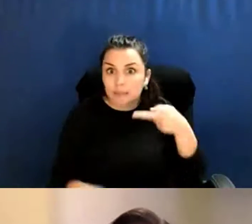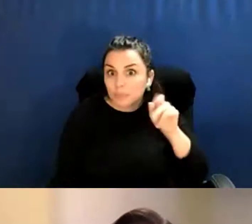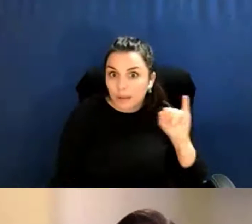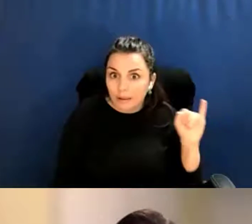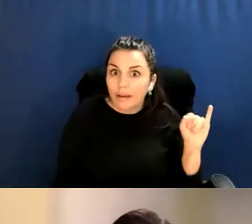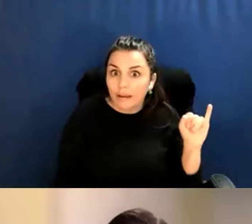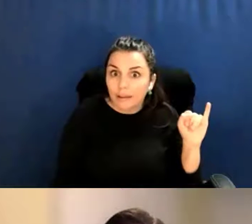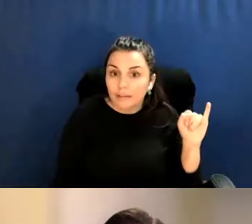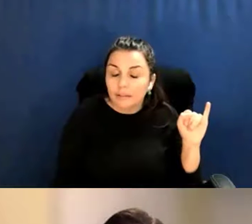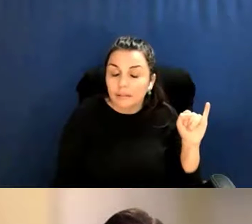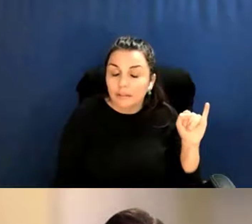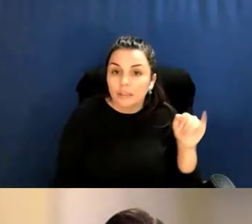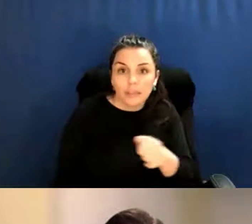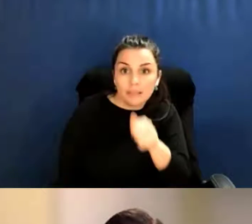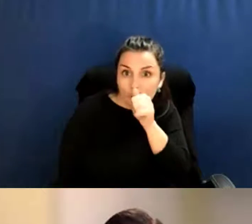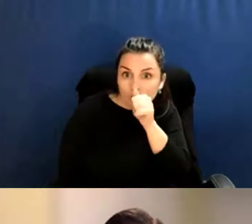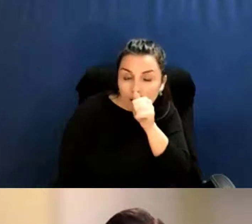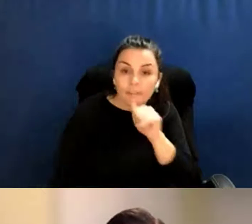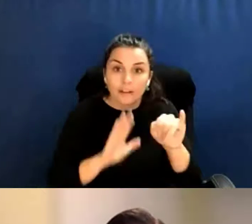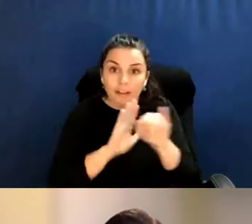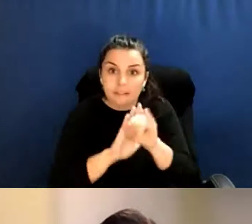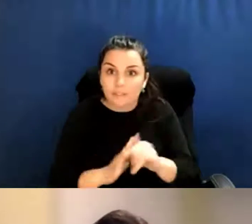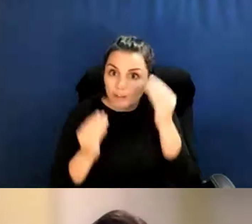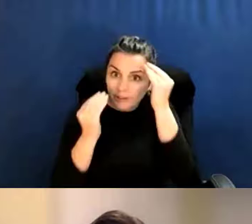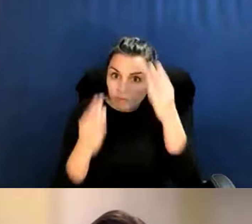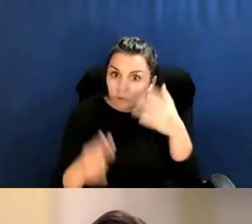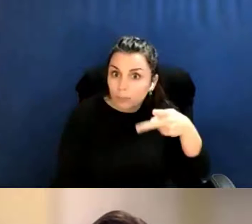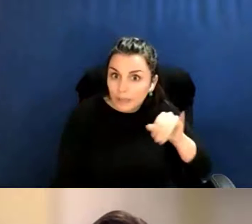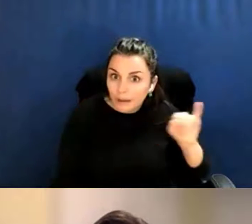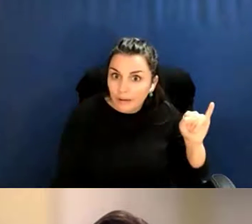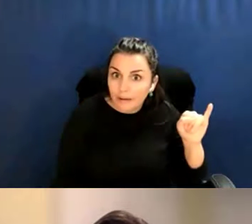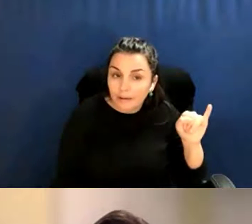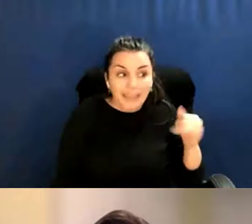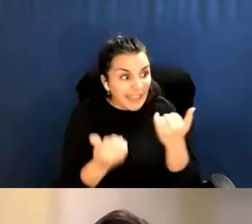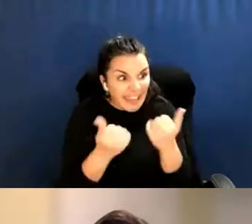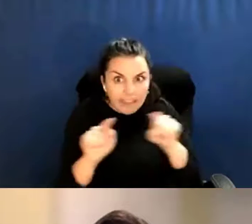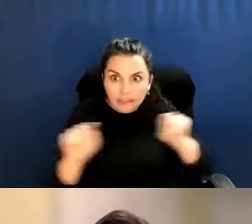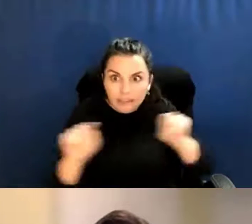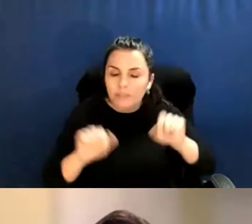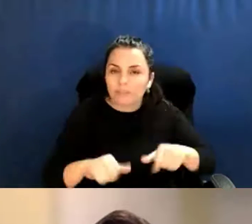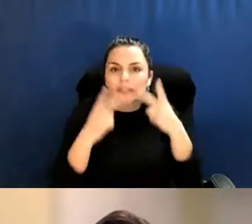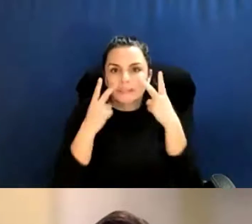identifiable information for that research. Then it is considered to be identifiable,